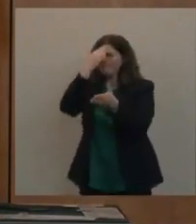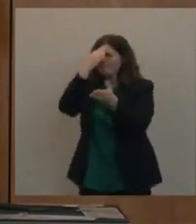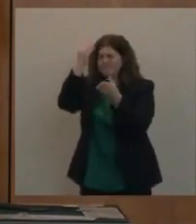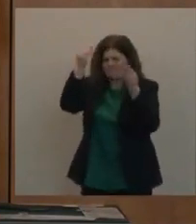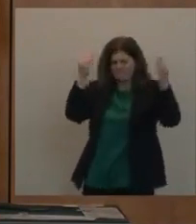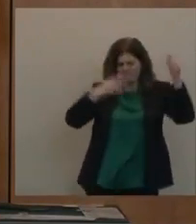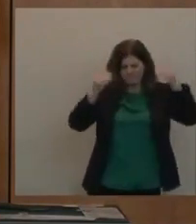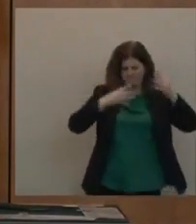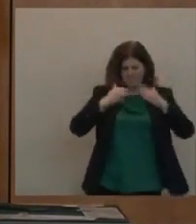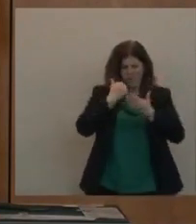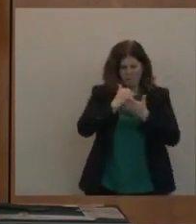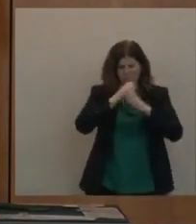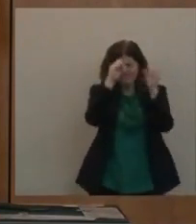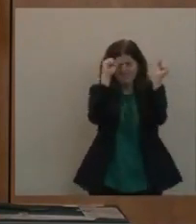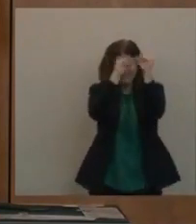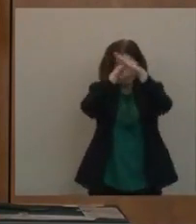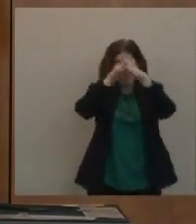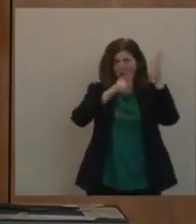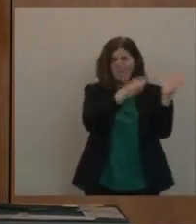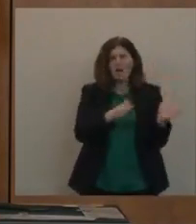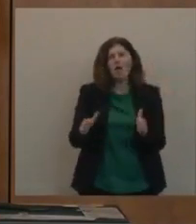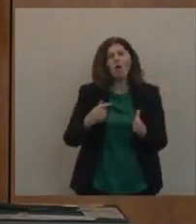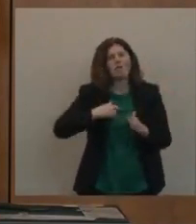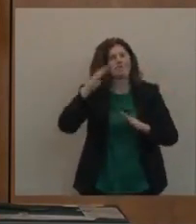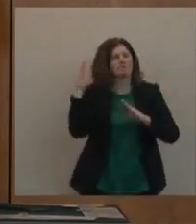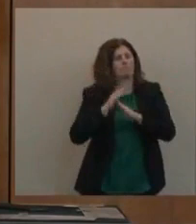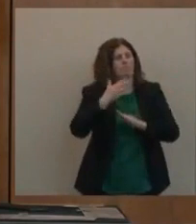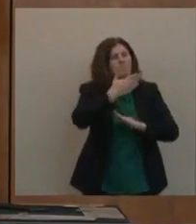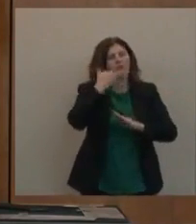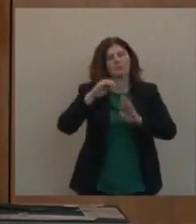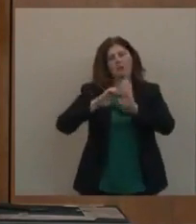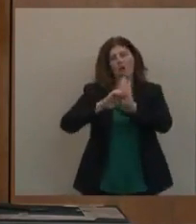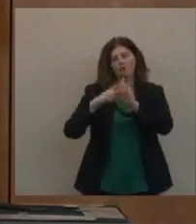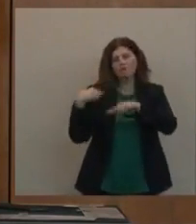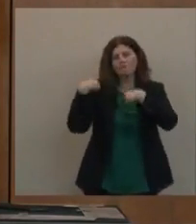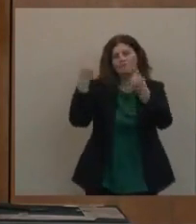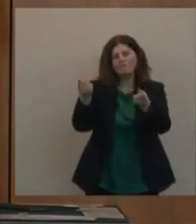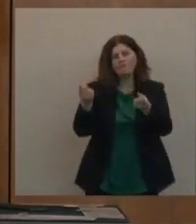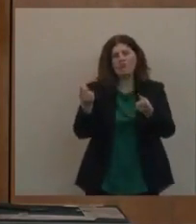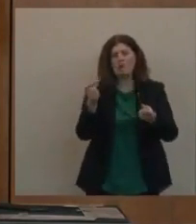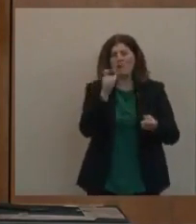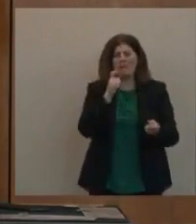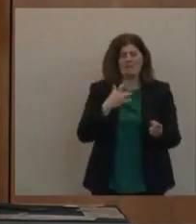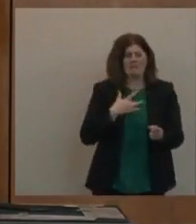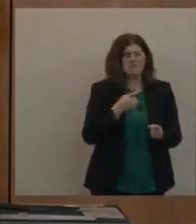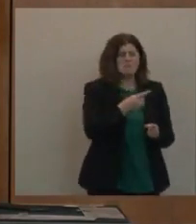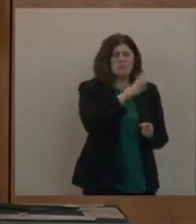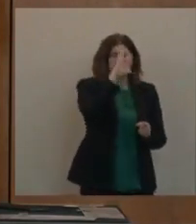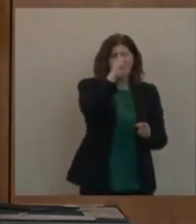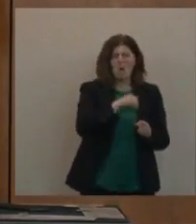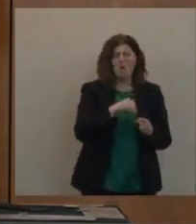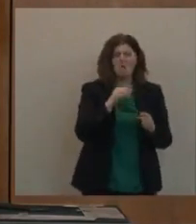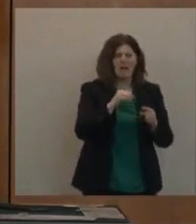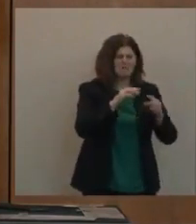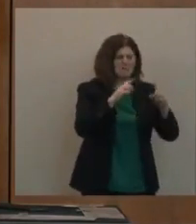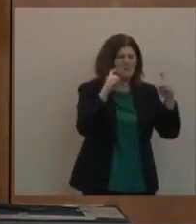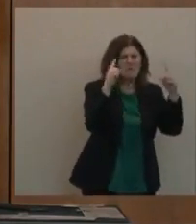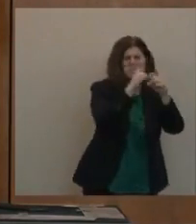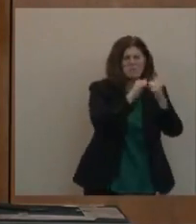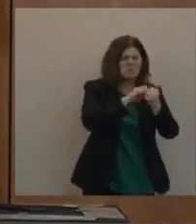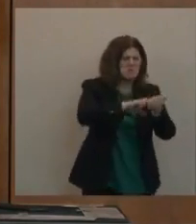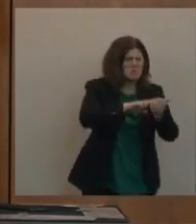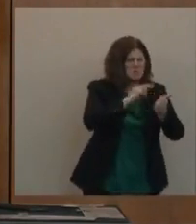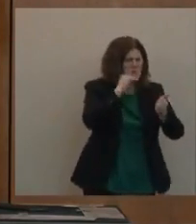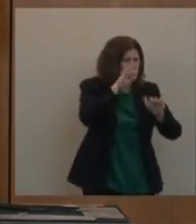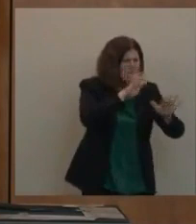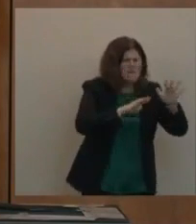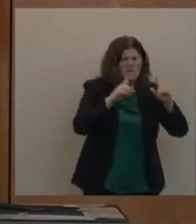I WANT TO THANK ALL OF THE GERIATRICIANS AND DIRECT CARE PROVIDERS WHO HAVE LENT THEIR EXPERTISE IN PUTTING THIS TOGETHER.